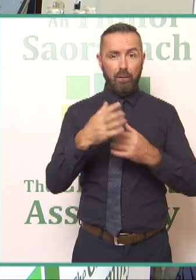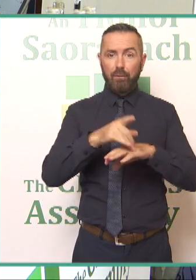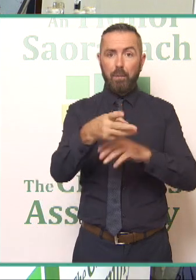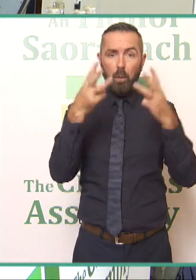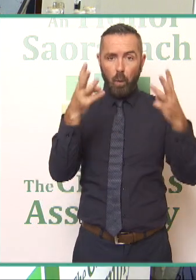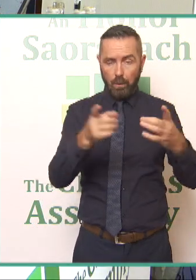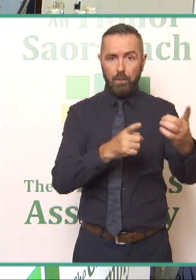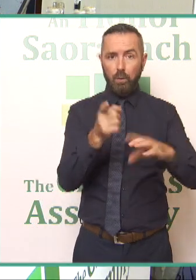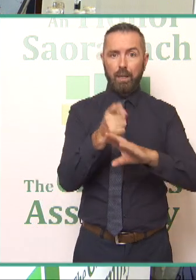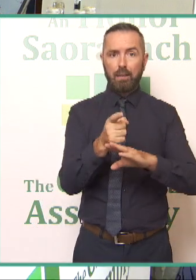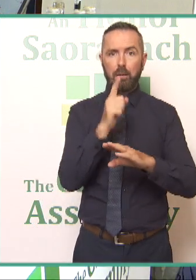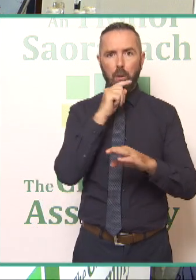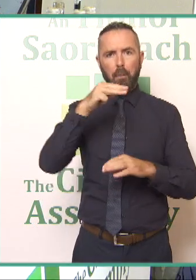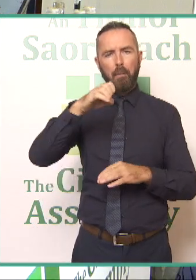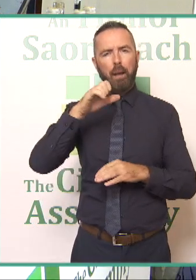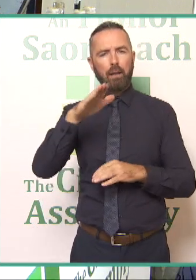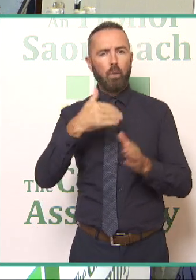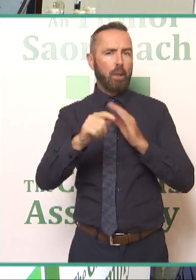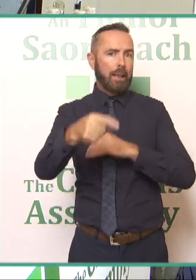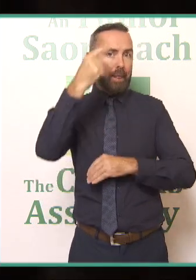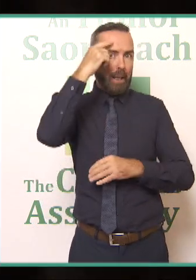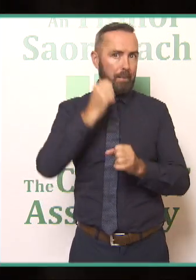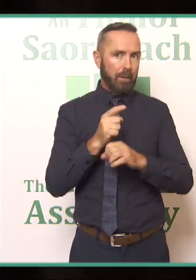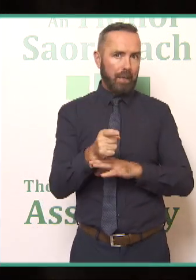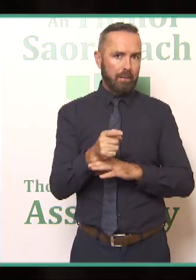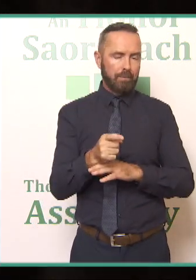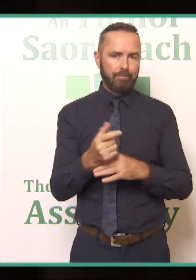do but what does Michael think about that and sometimes very critical of farmers for damaging